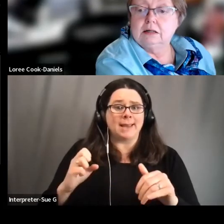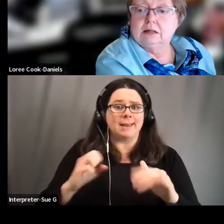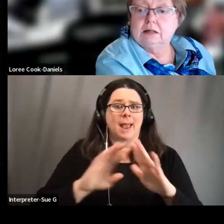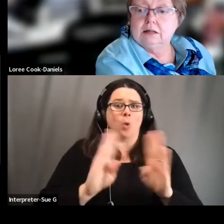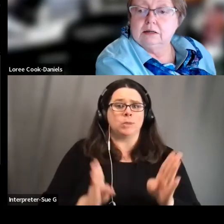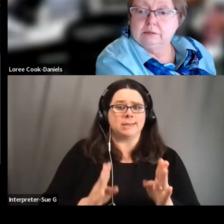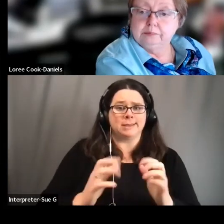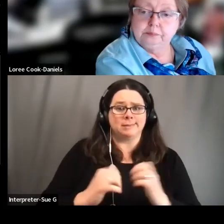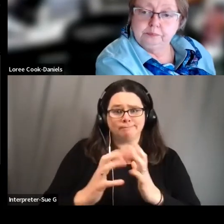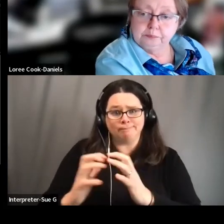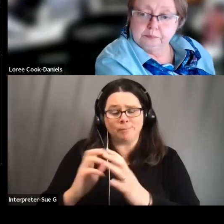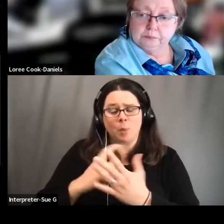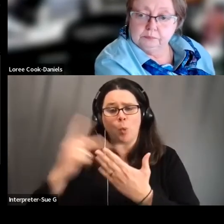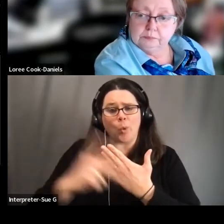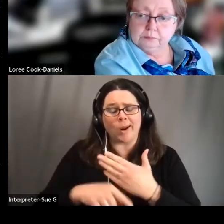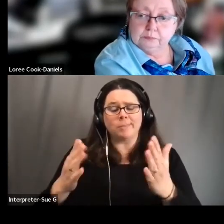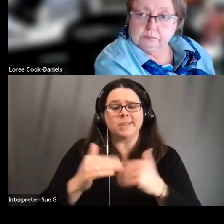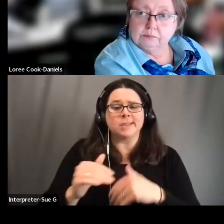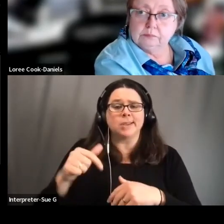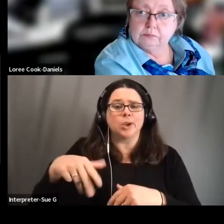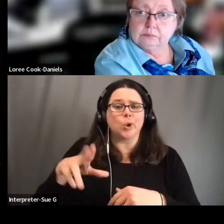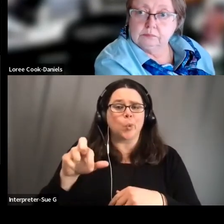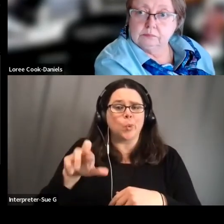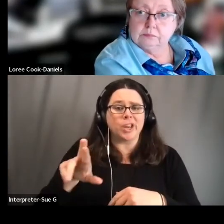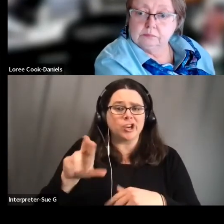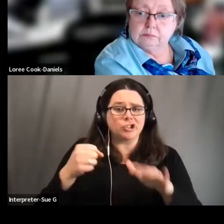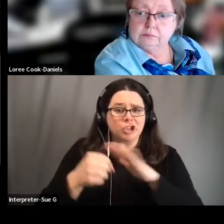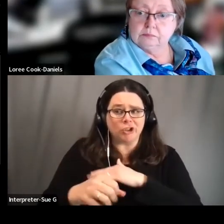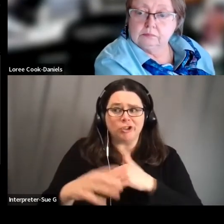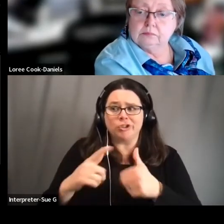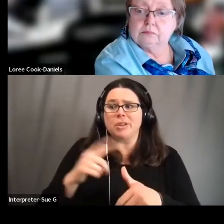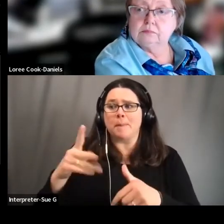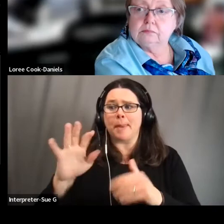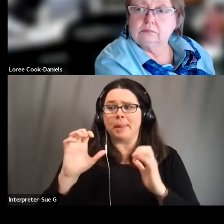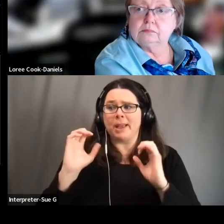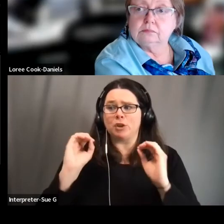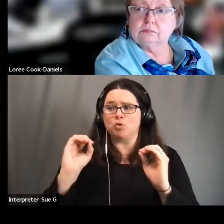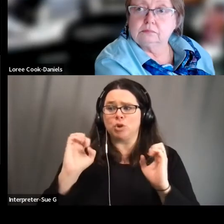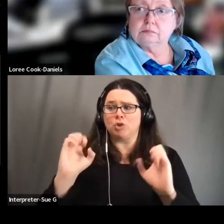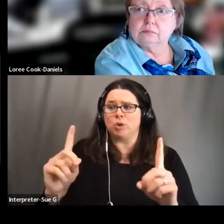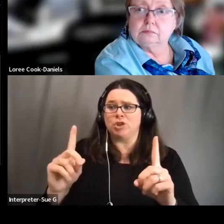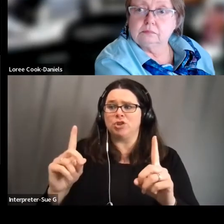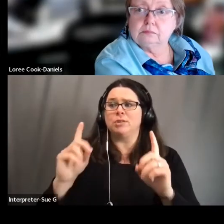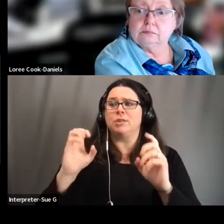queer shelters, public education for parents and families. Those are great.